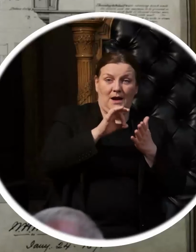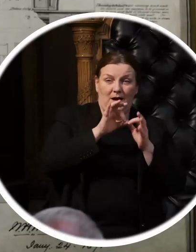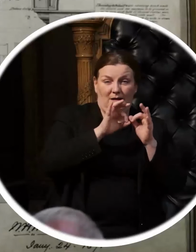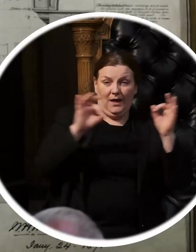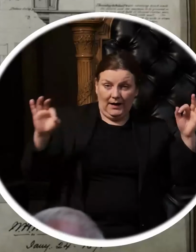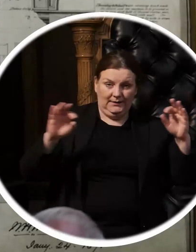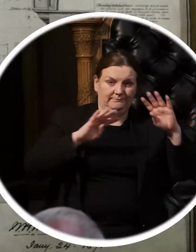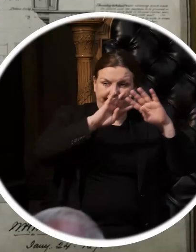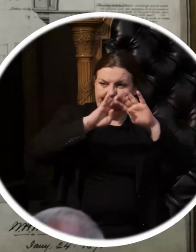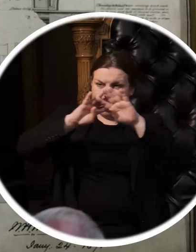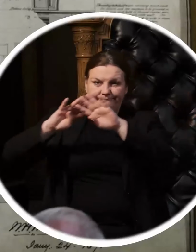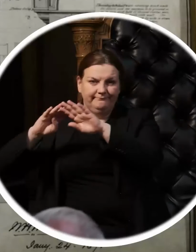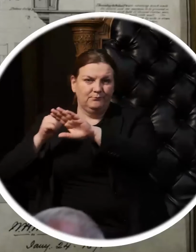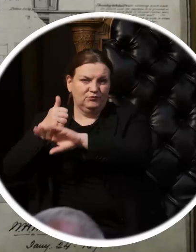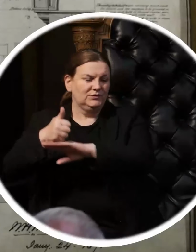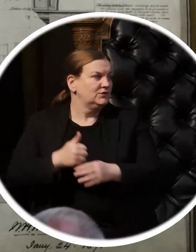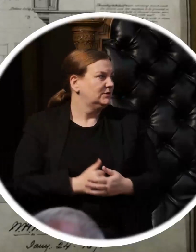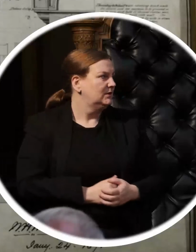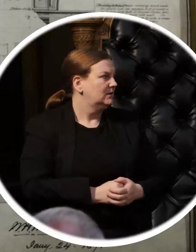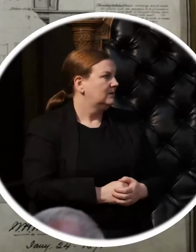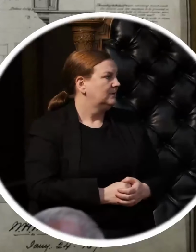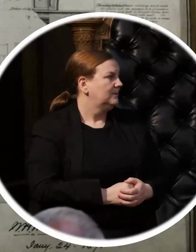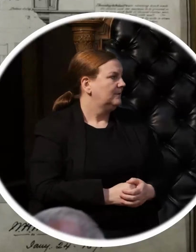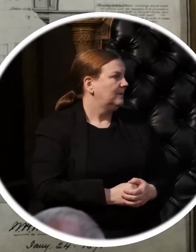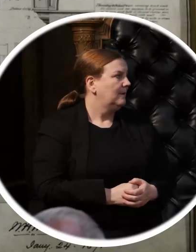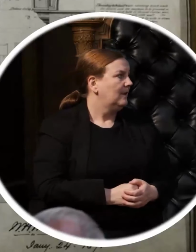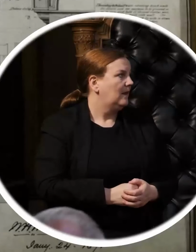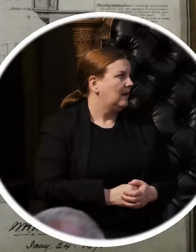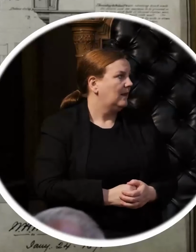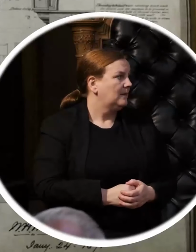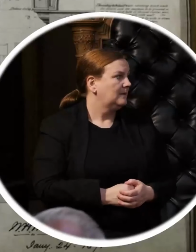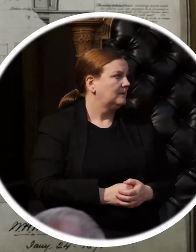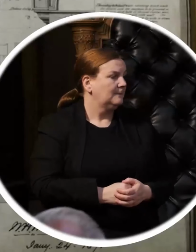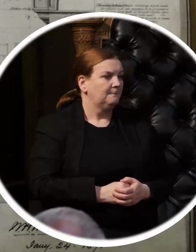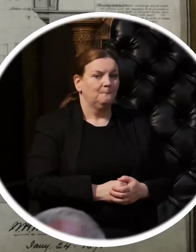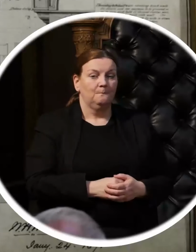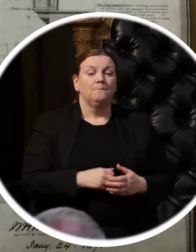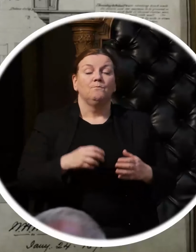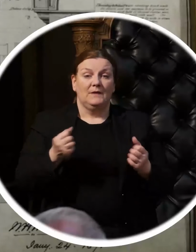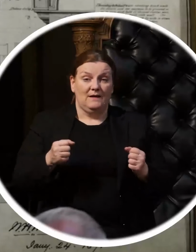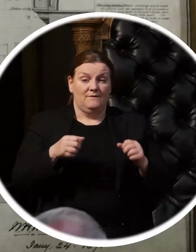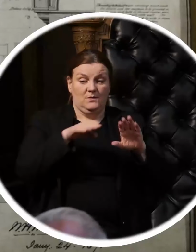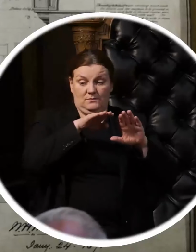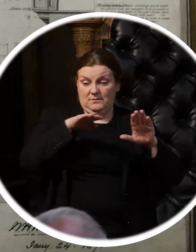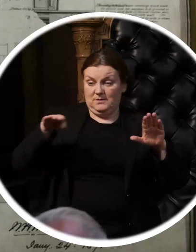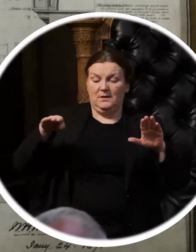the Loop Line itself and the platform that was constructed at Connolly Station